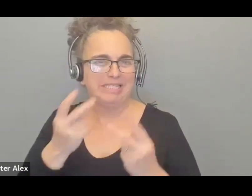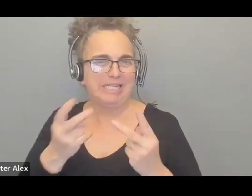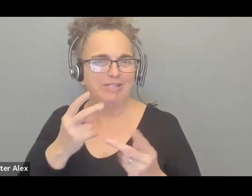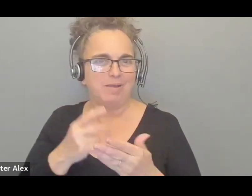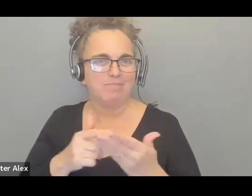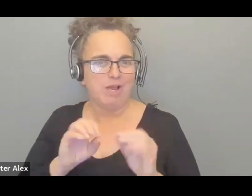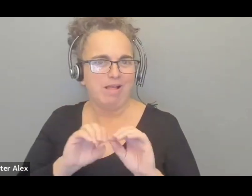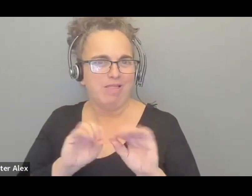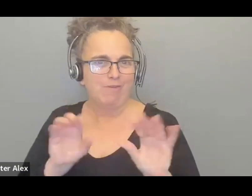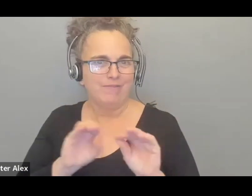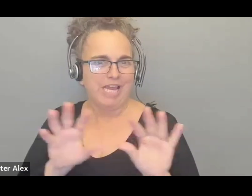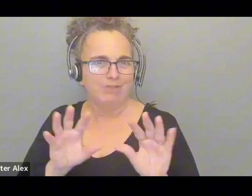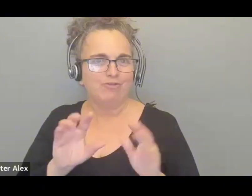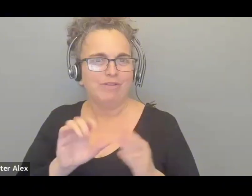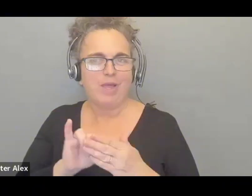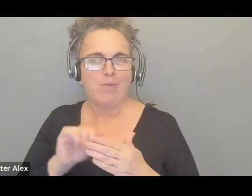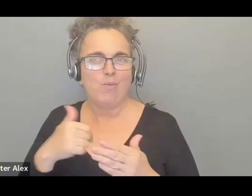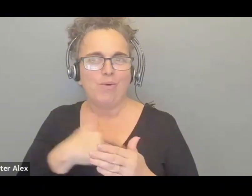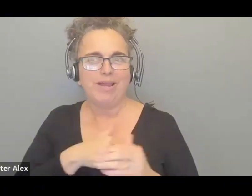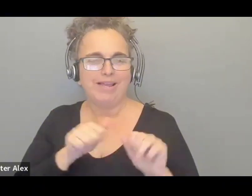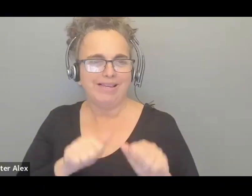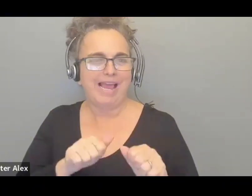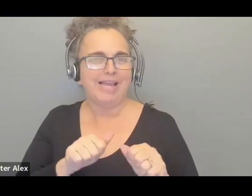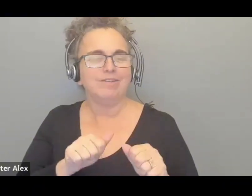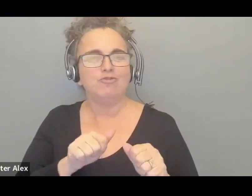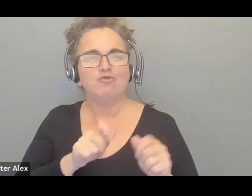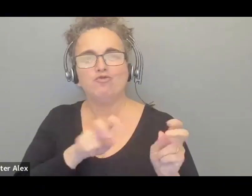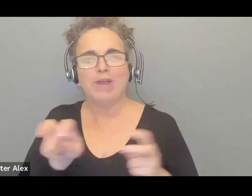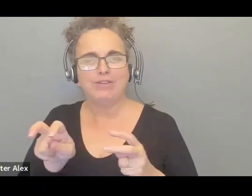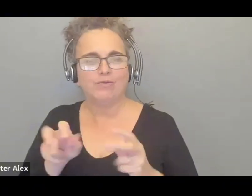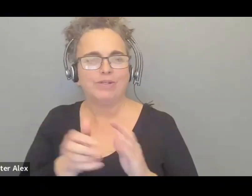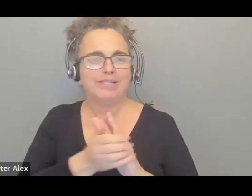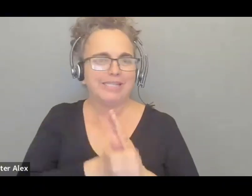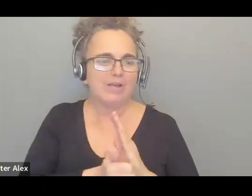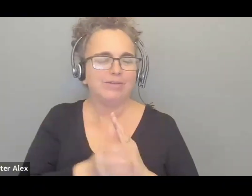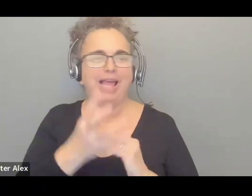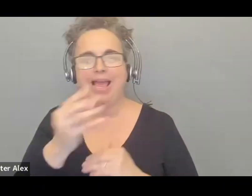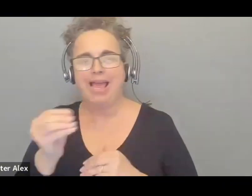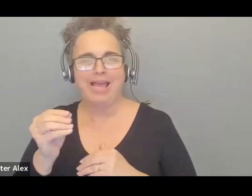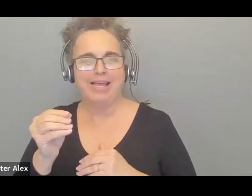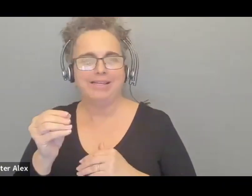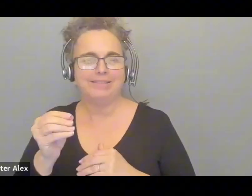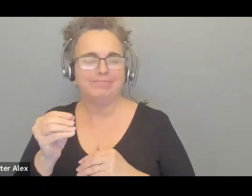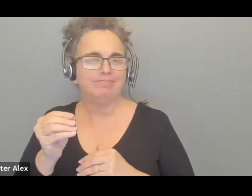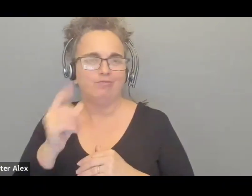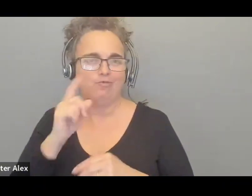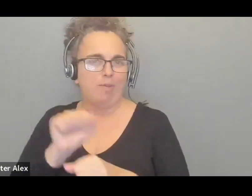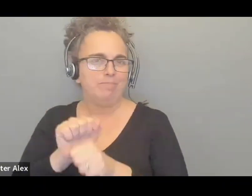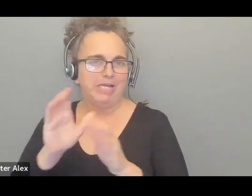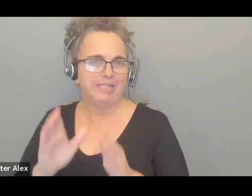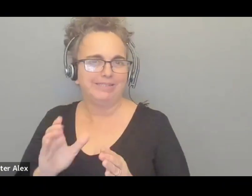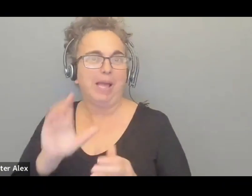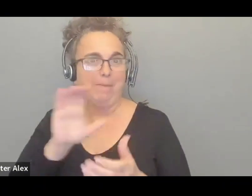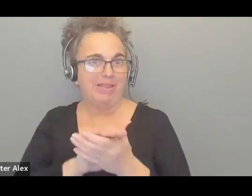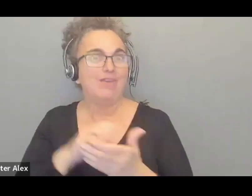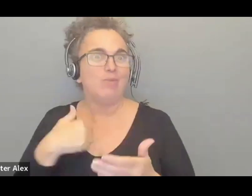how we can facilitate the transfer of skills and applications to employees. So I, I do think we have to pause there.